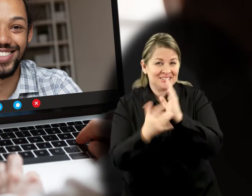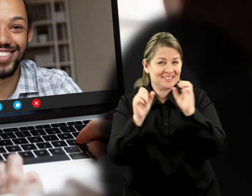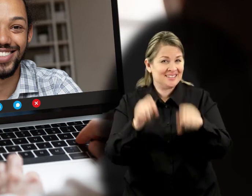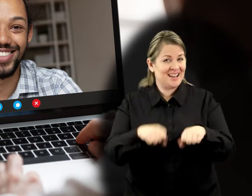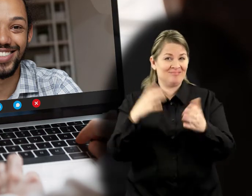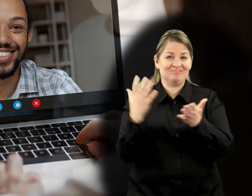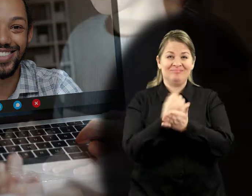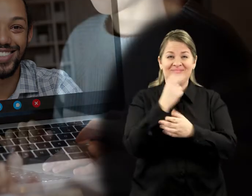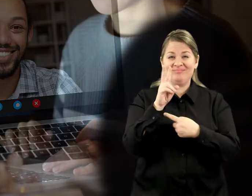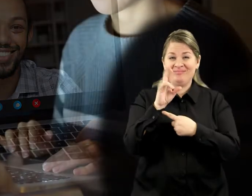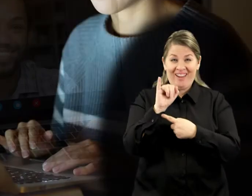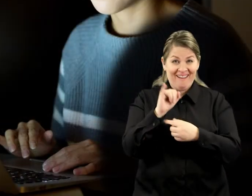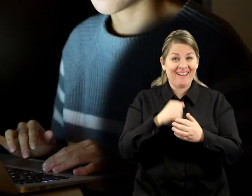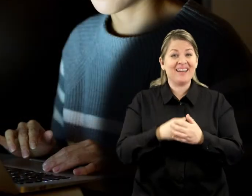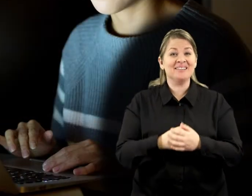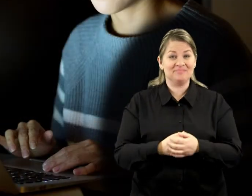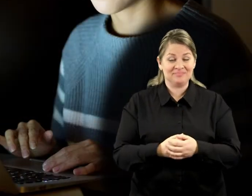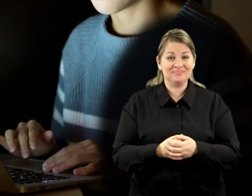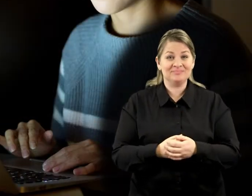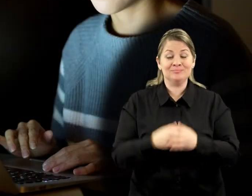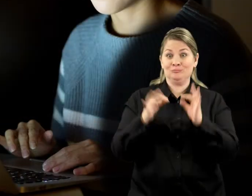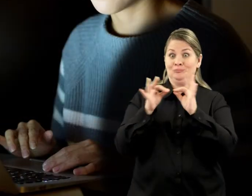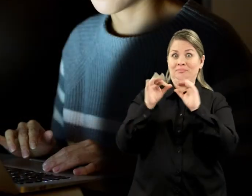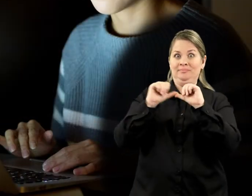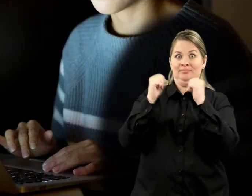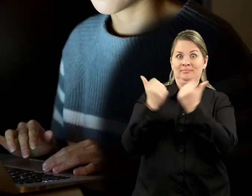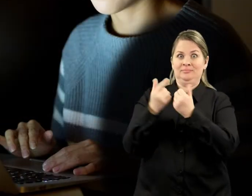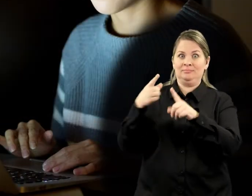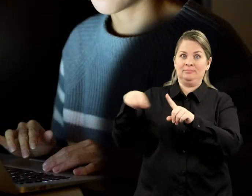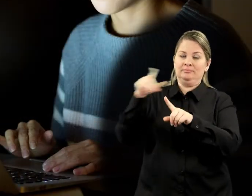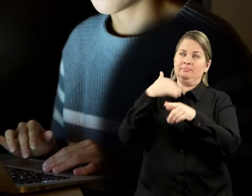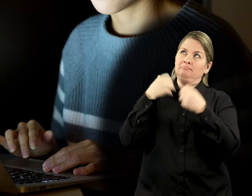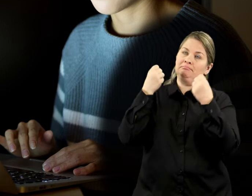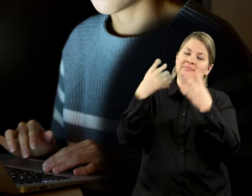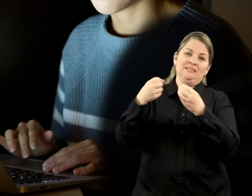And, because the referral agency has access to many qualified interpreters,